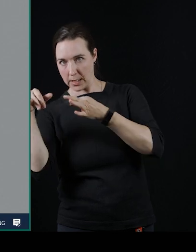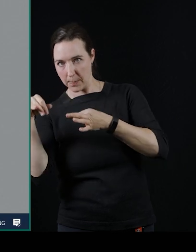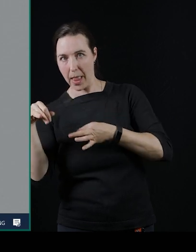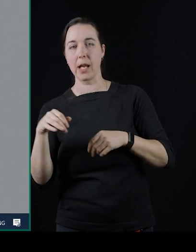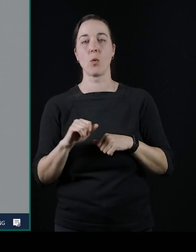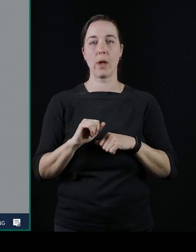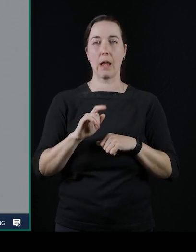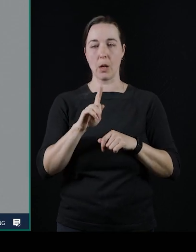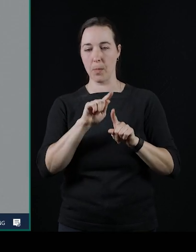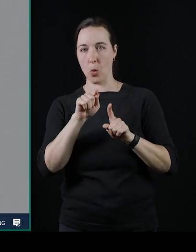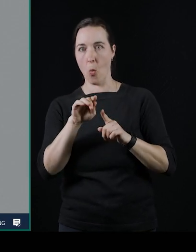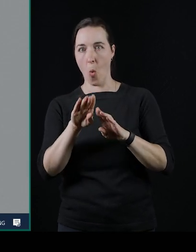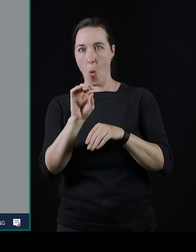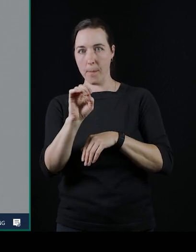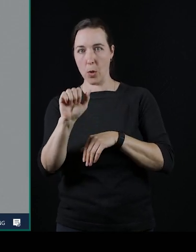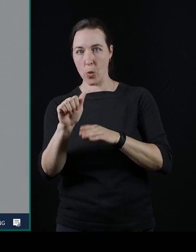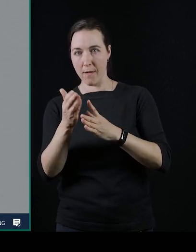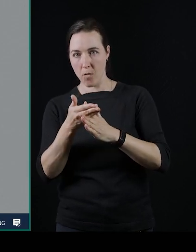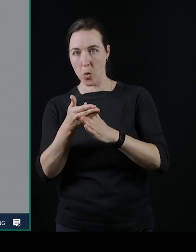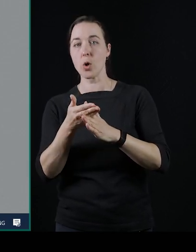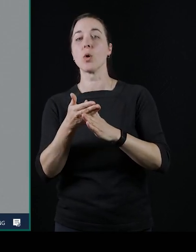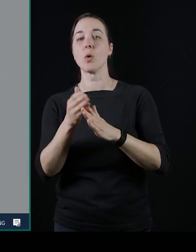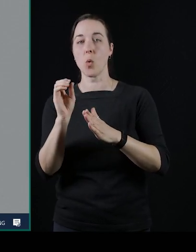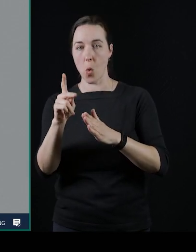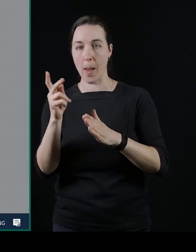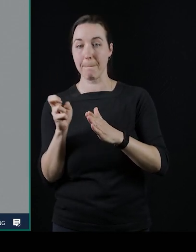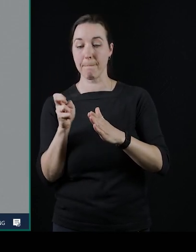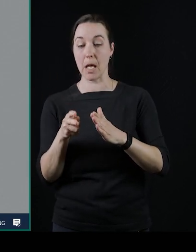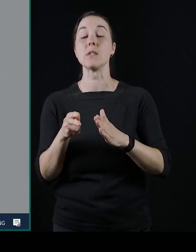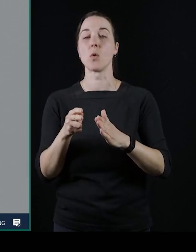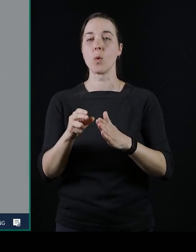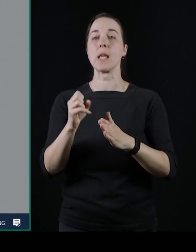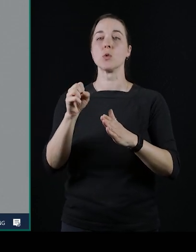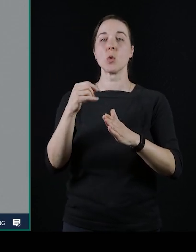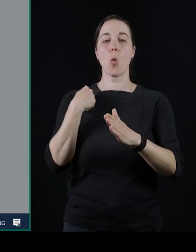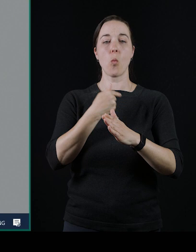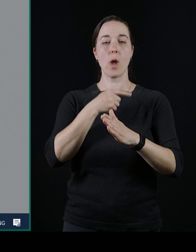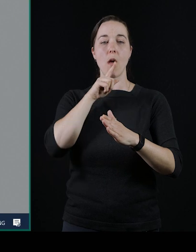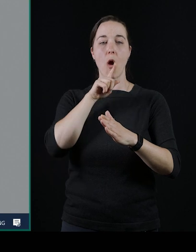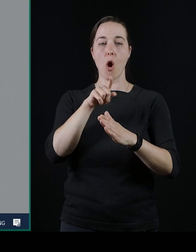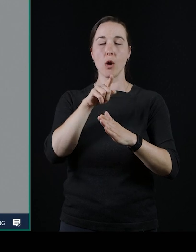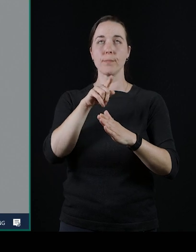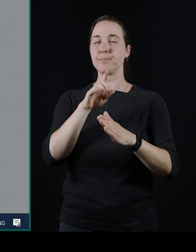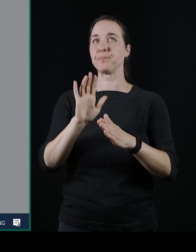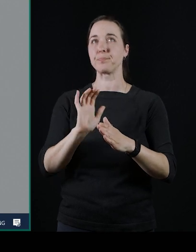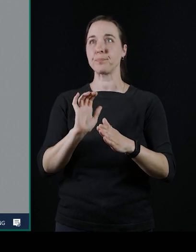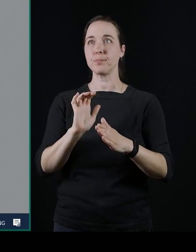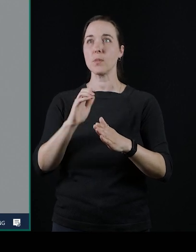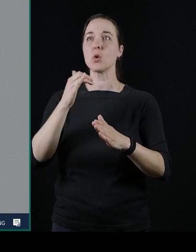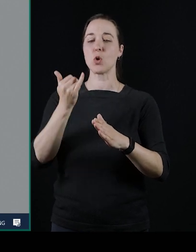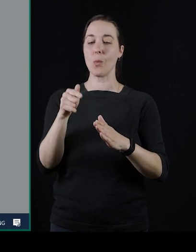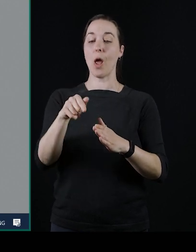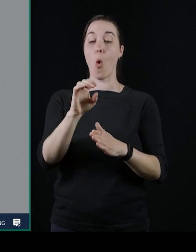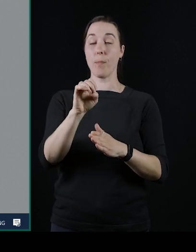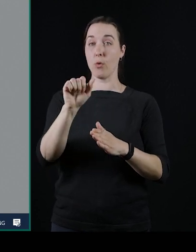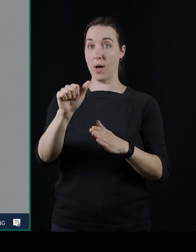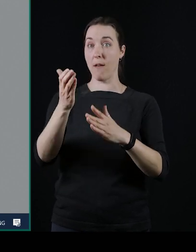We're going to go to the OpenArena folder, So, we're using, we're tagging the image, so, we are in the OpenArena folder,